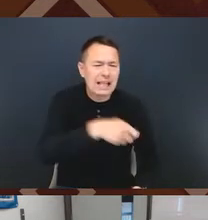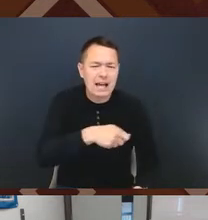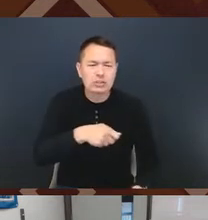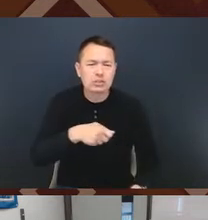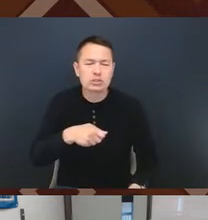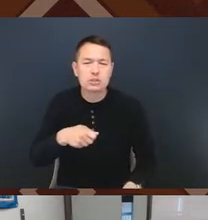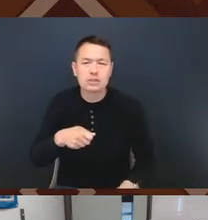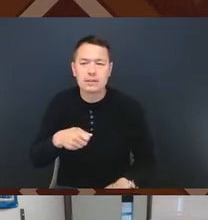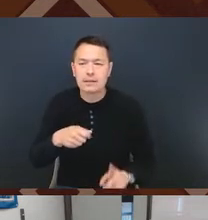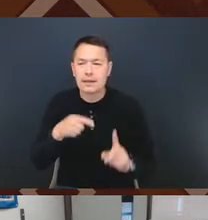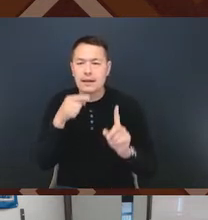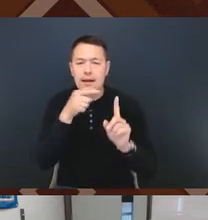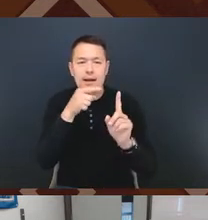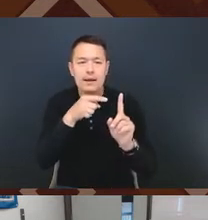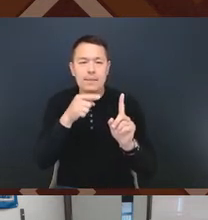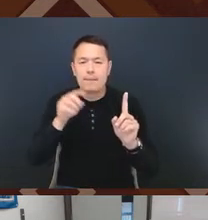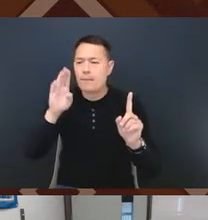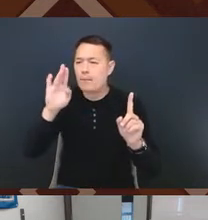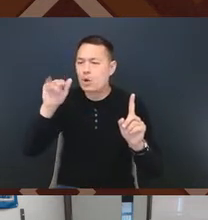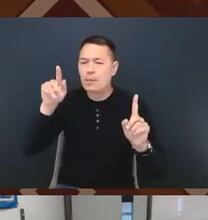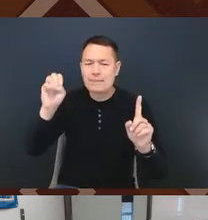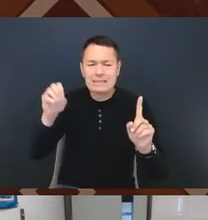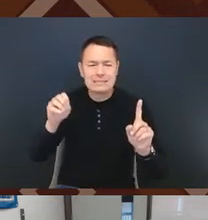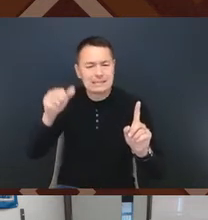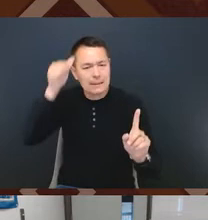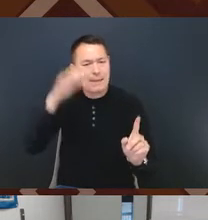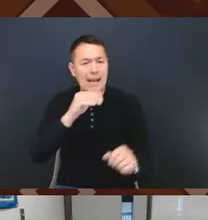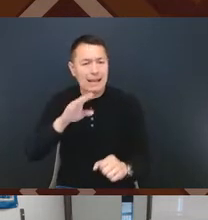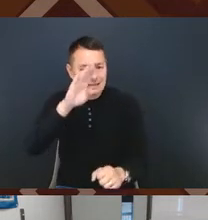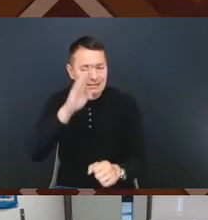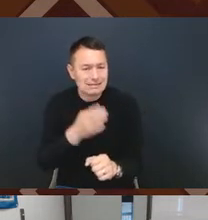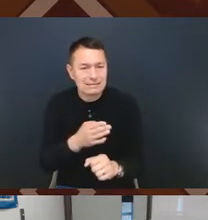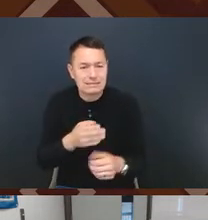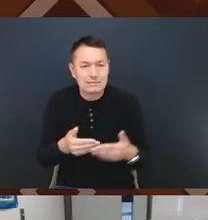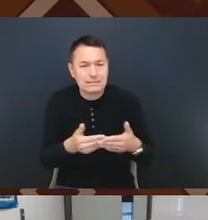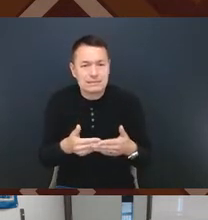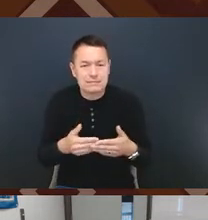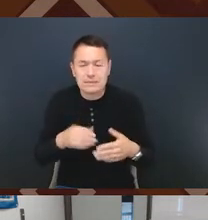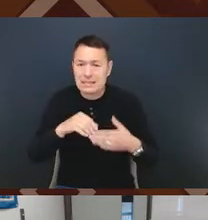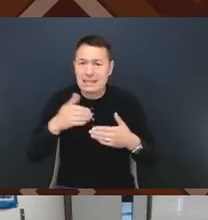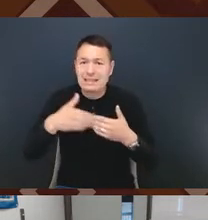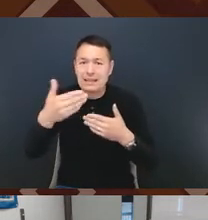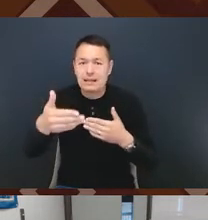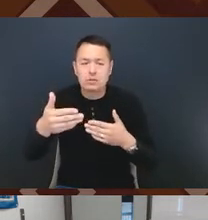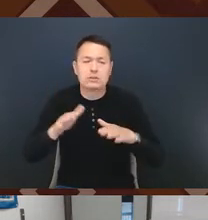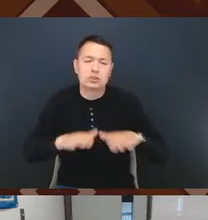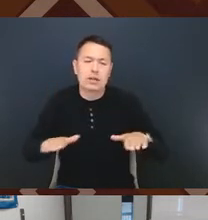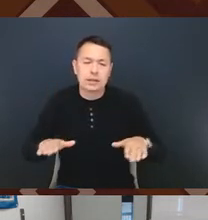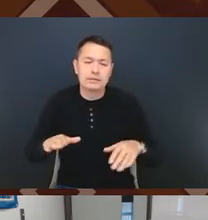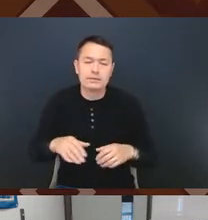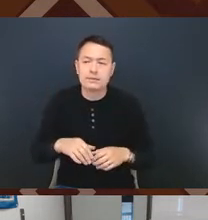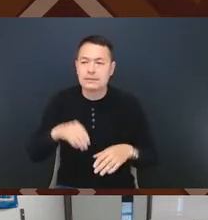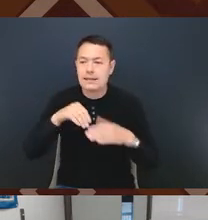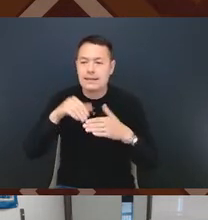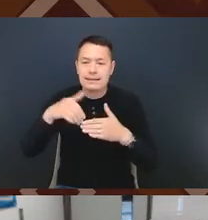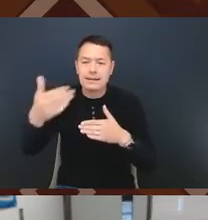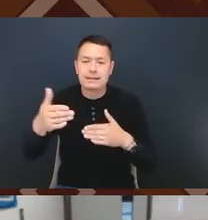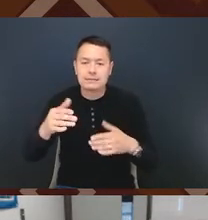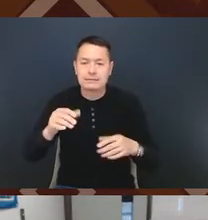the Burmese man and his child. And in the next slide, when I think about this case and I looked at it,